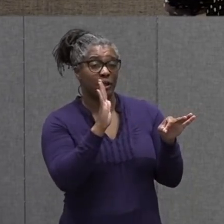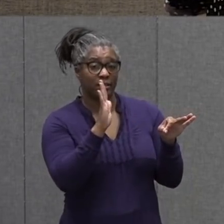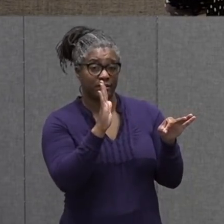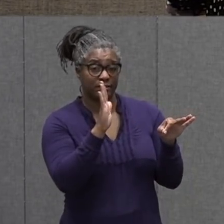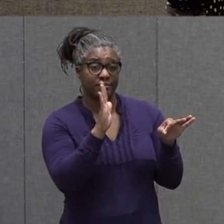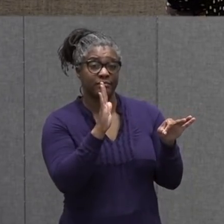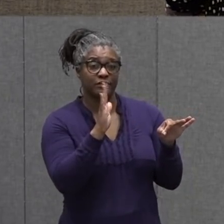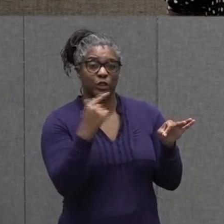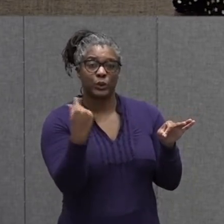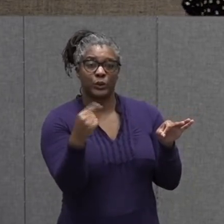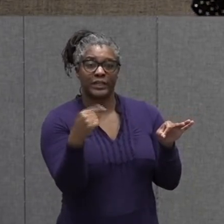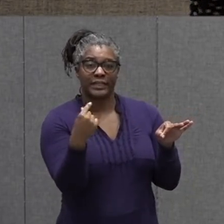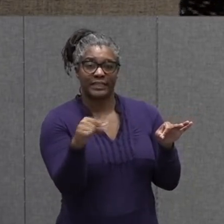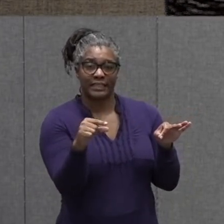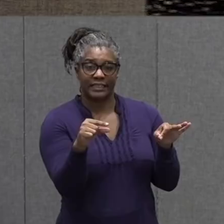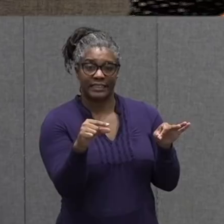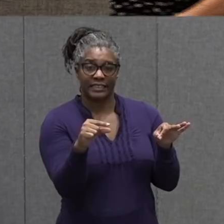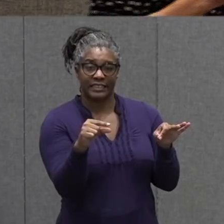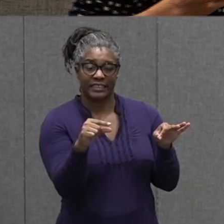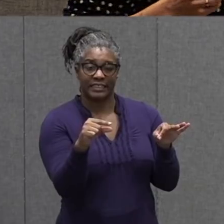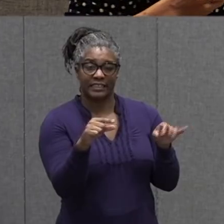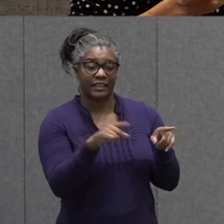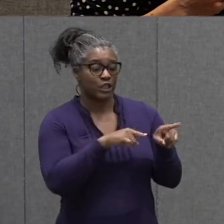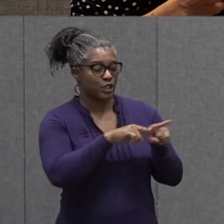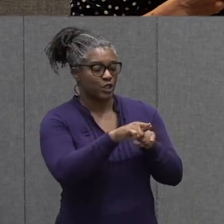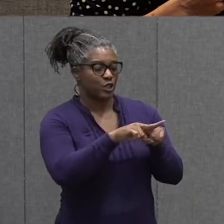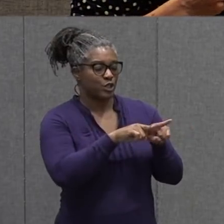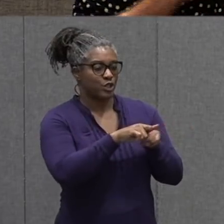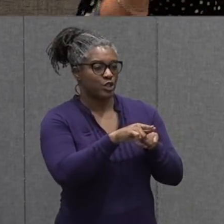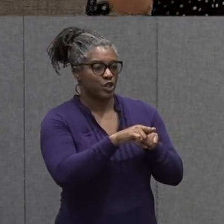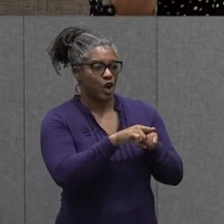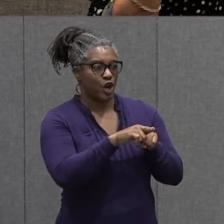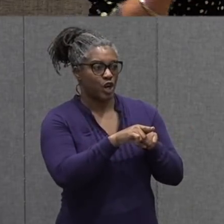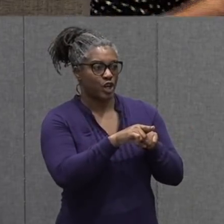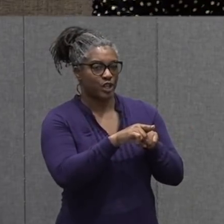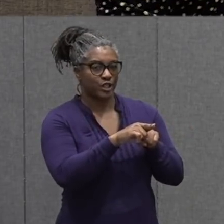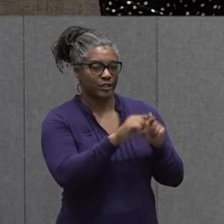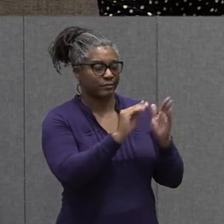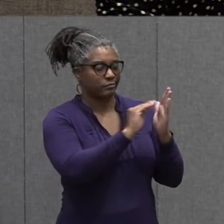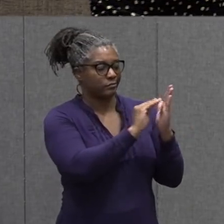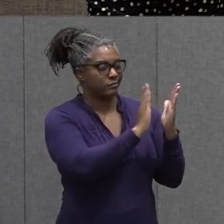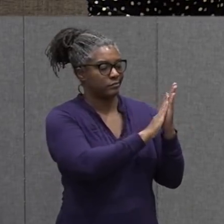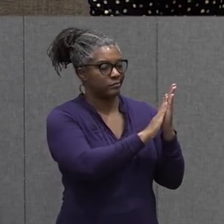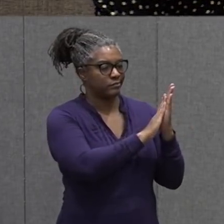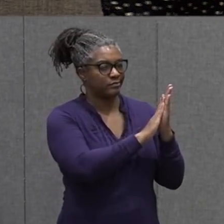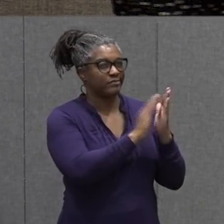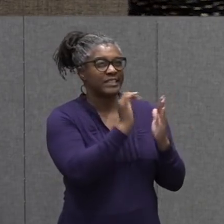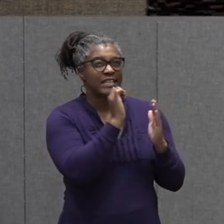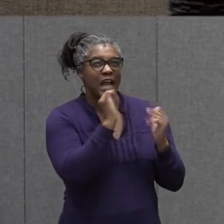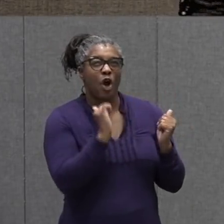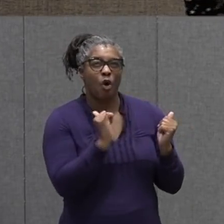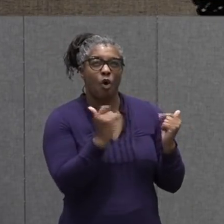I might put a star there because not every seed grows into a plant. Hmm, I'm gonna think about that one.